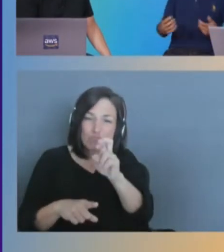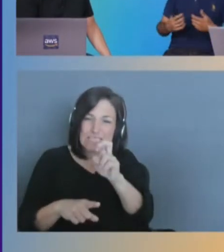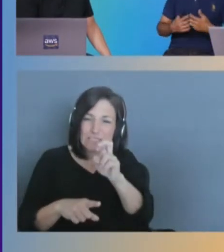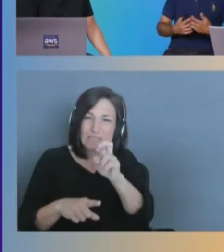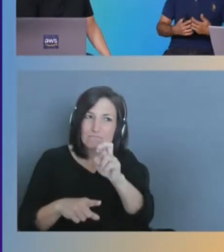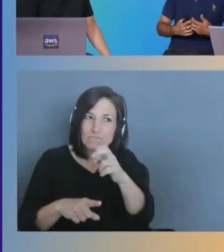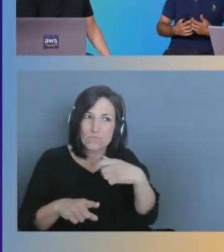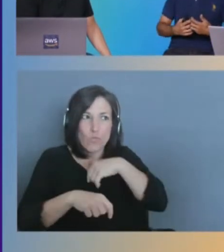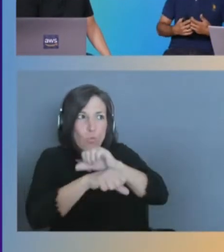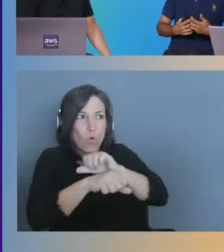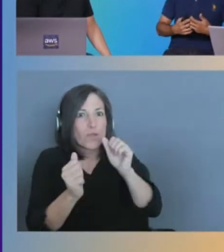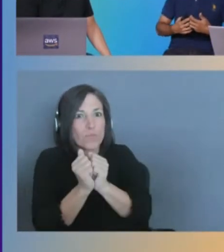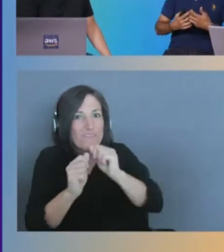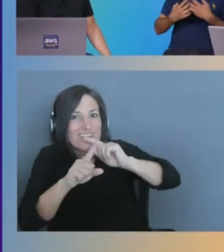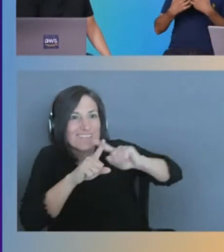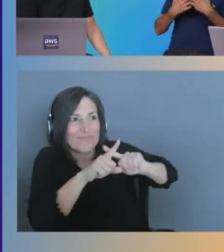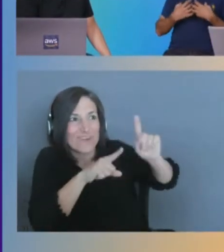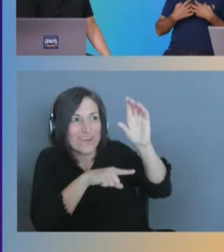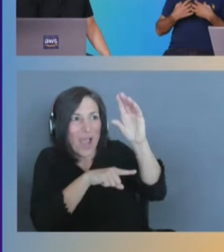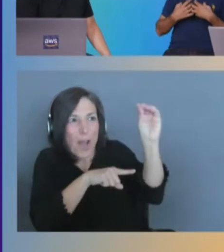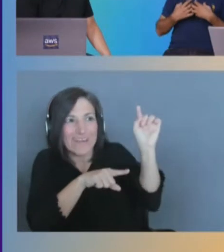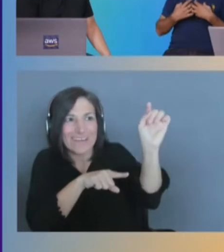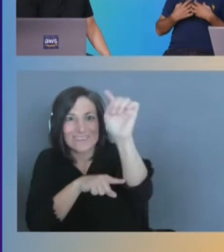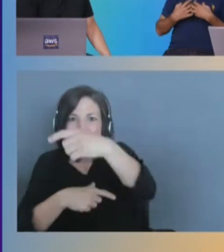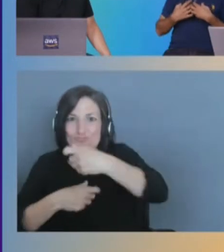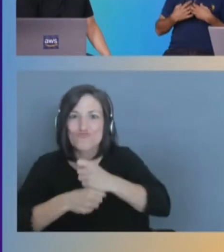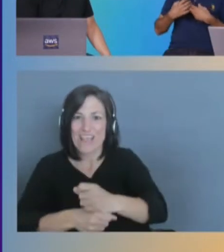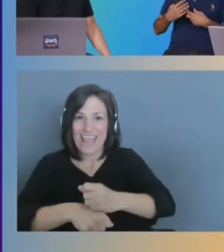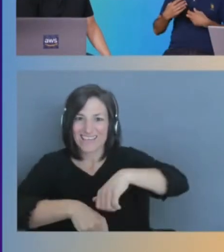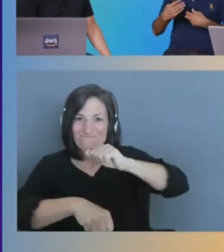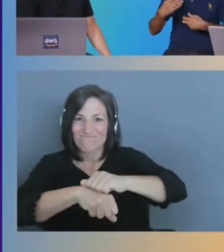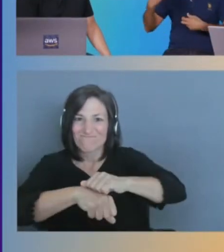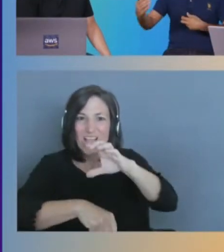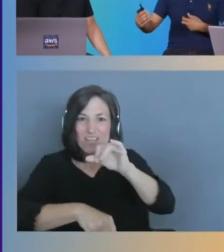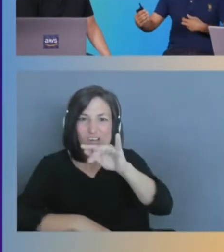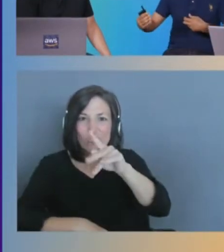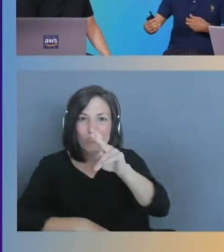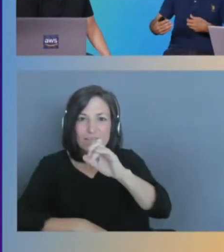So, so it's not just our efficiency, we are helping other companies also.